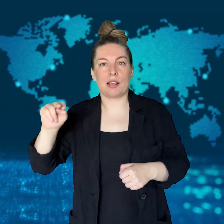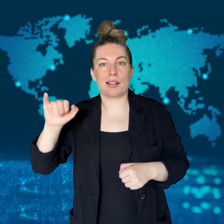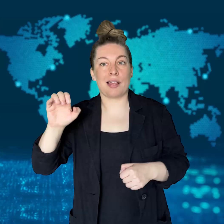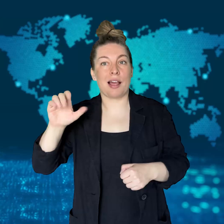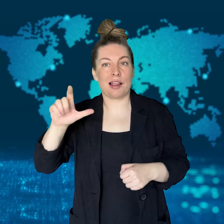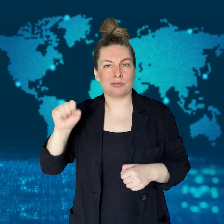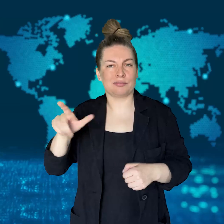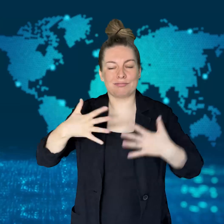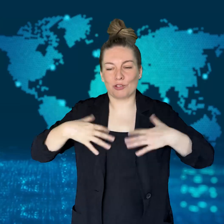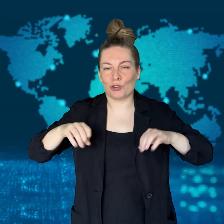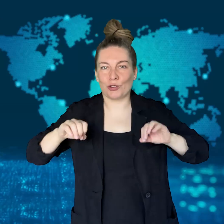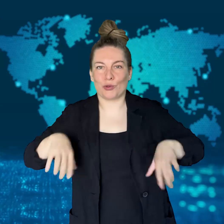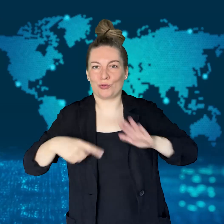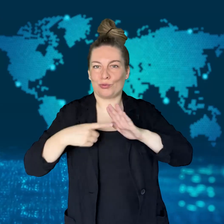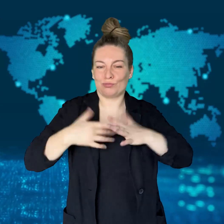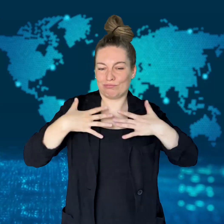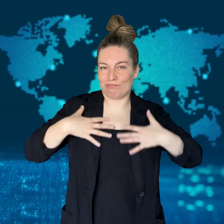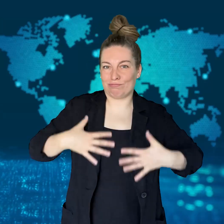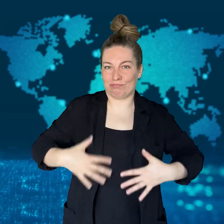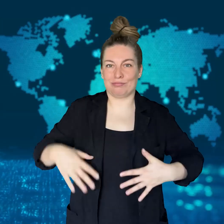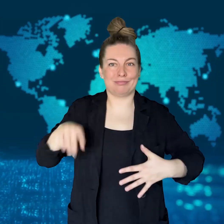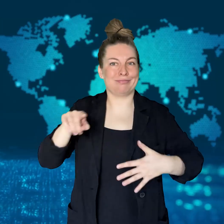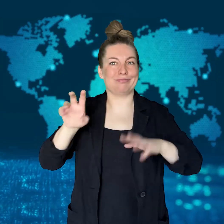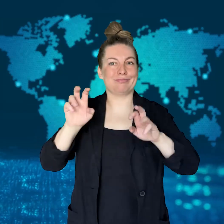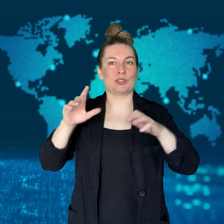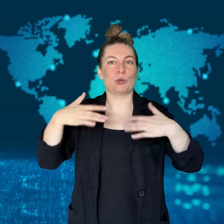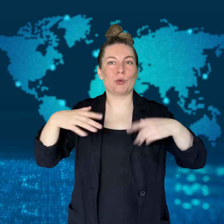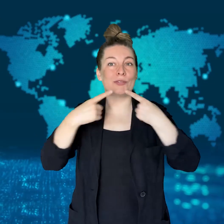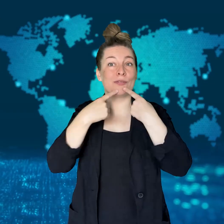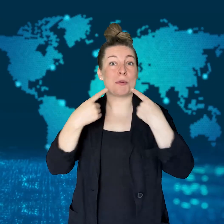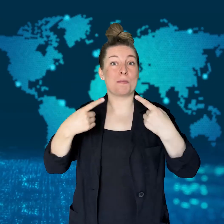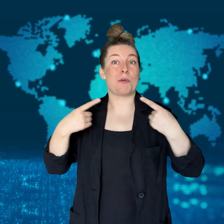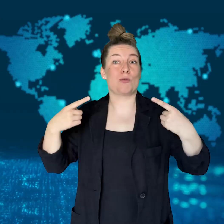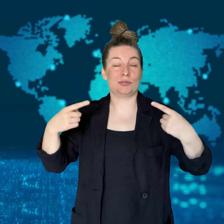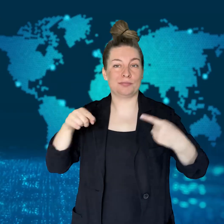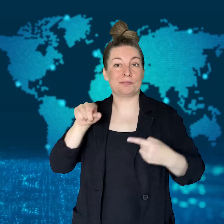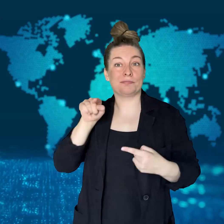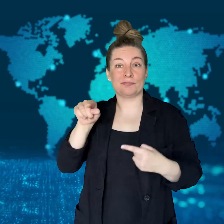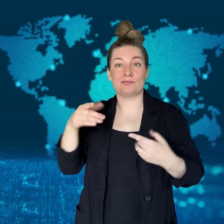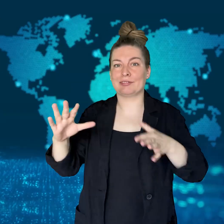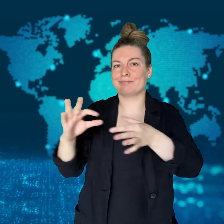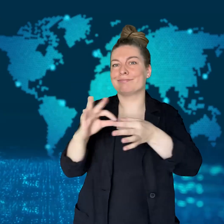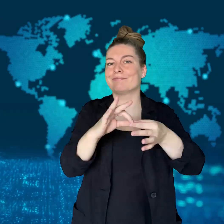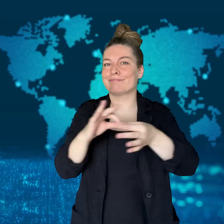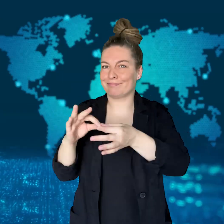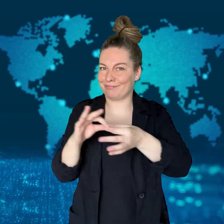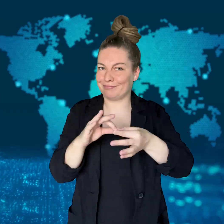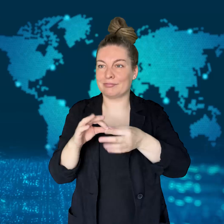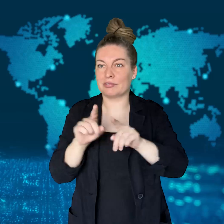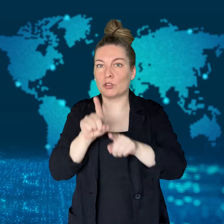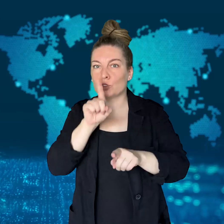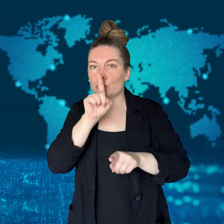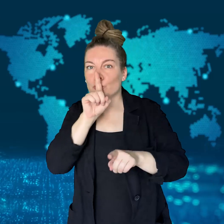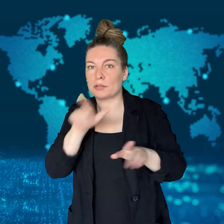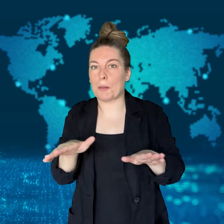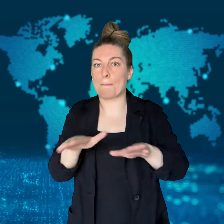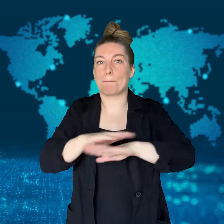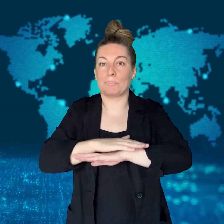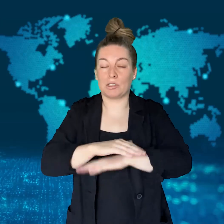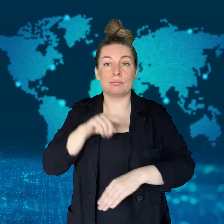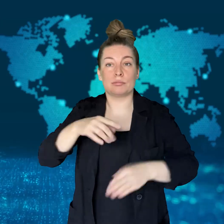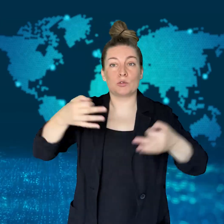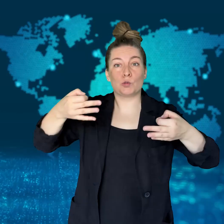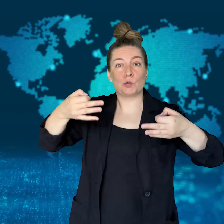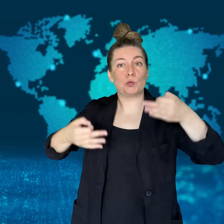Prosecutors insisted he did this to protect his 2016 campaign for